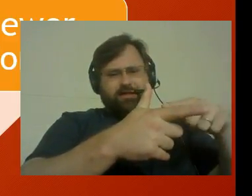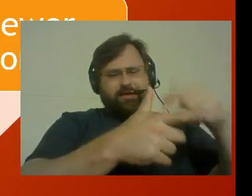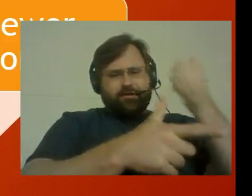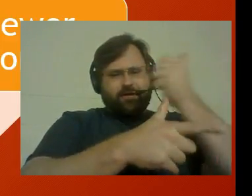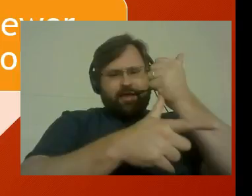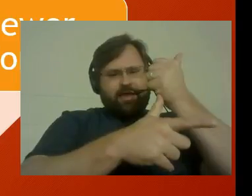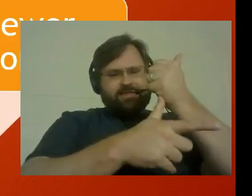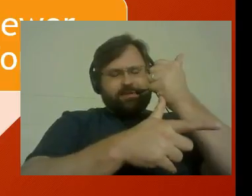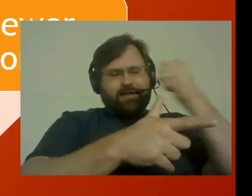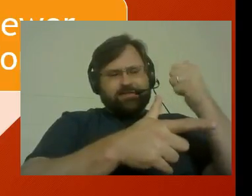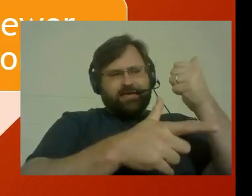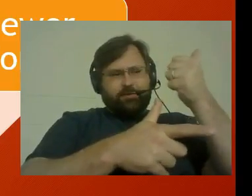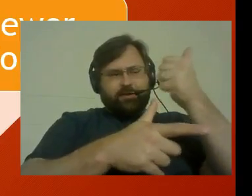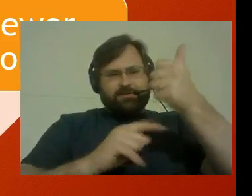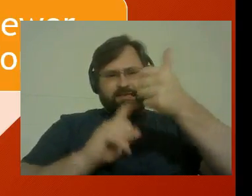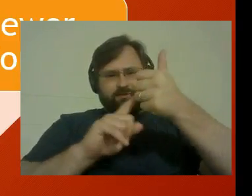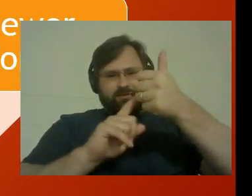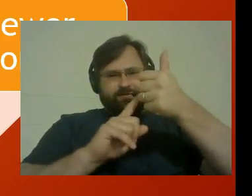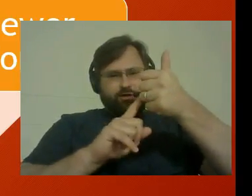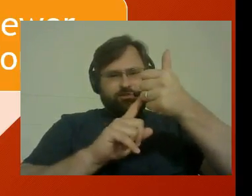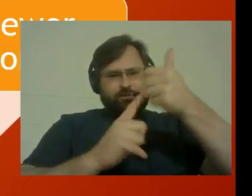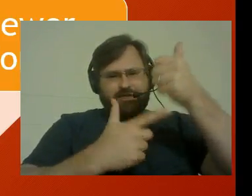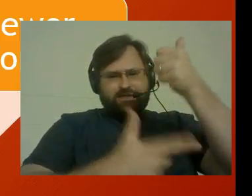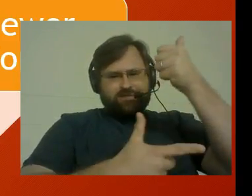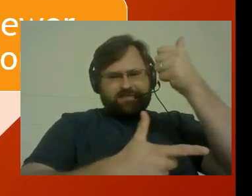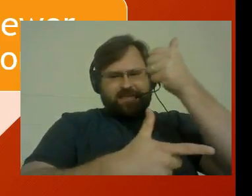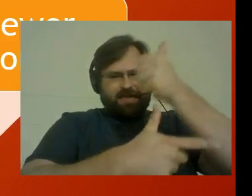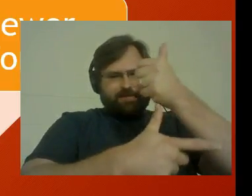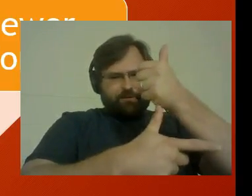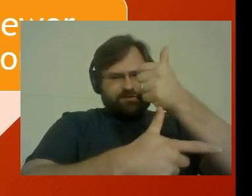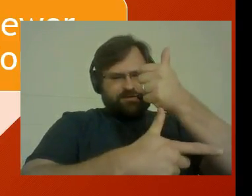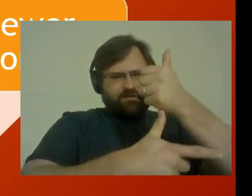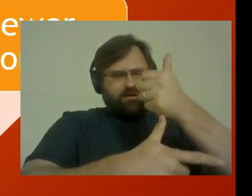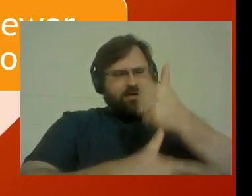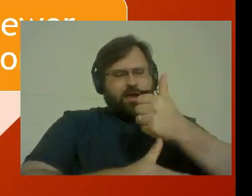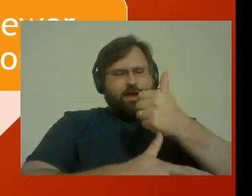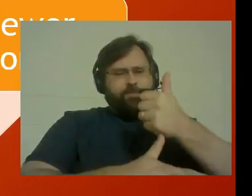here and that's because it was this was the first person and this is the second person